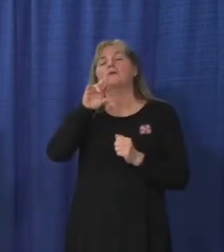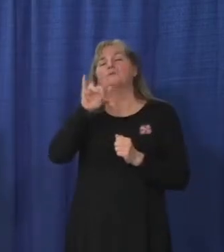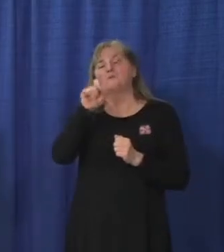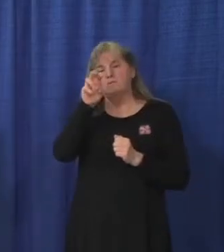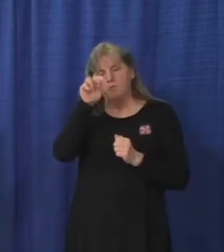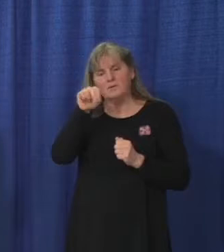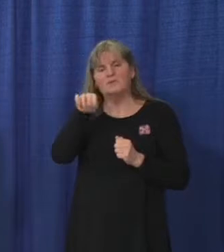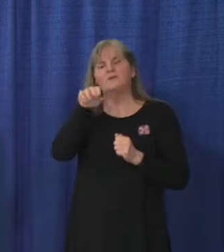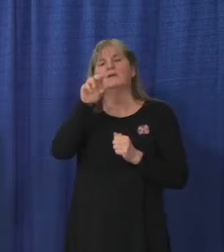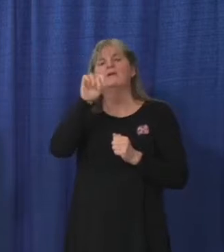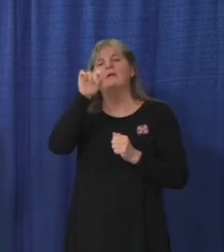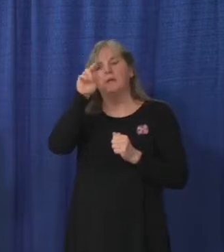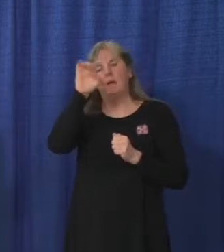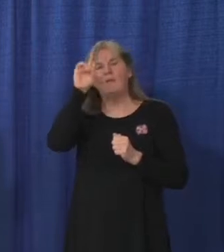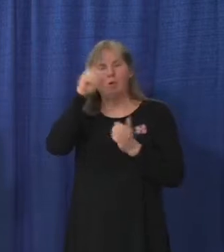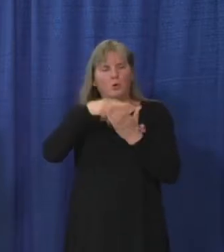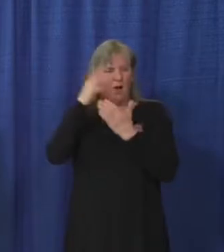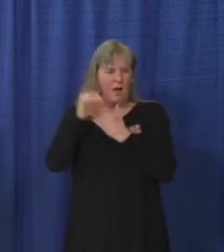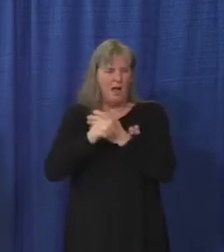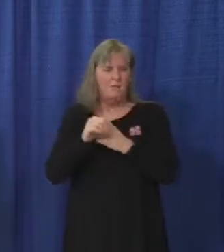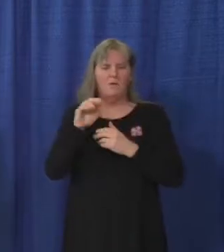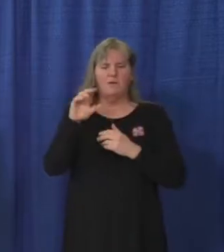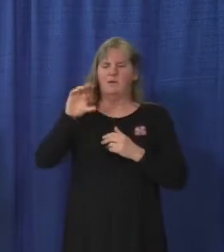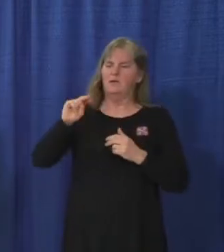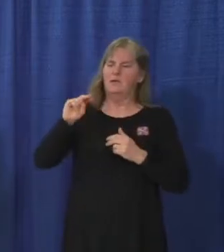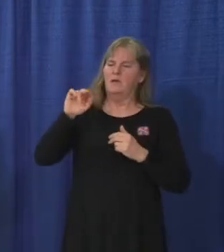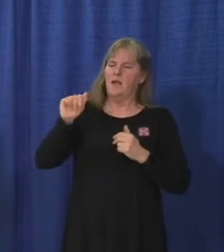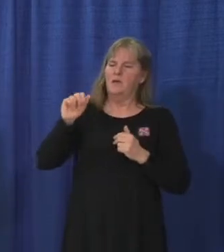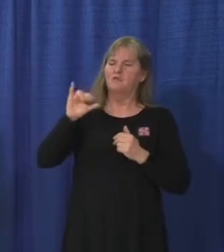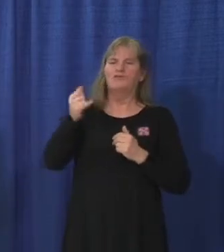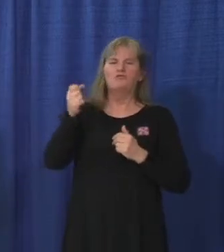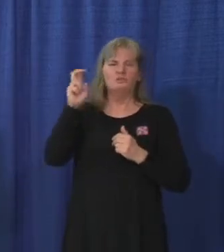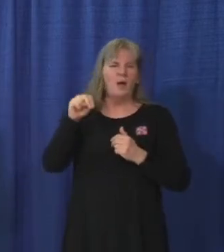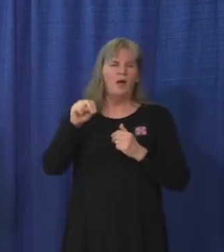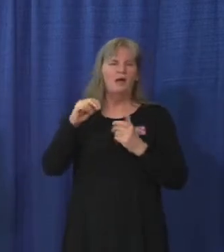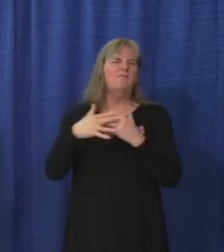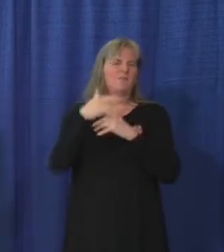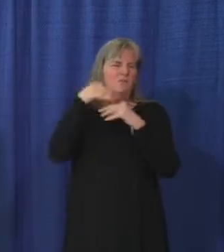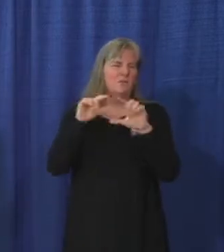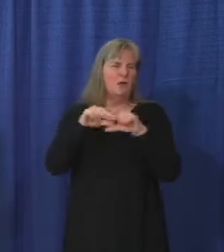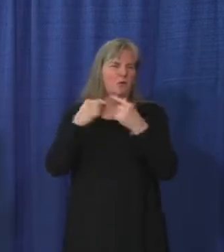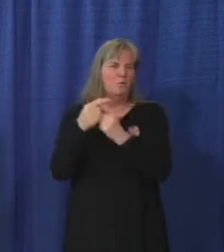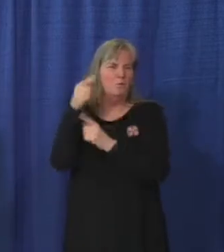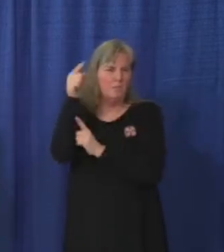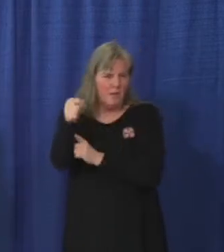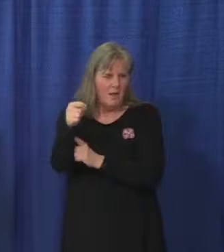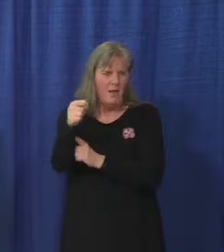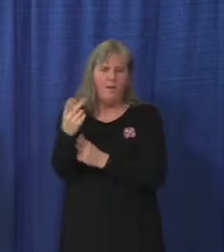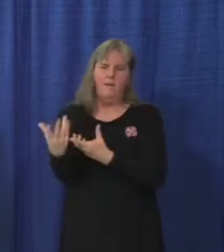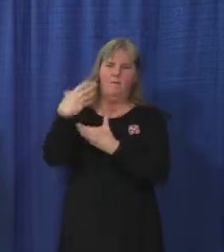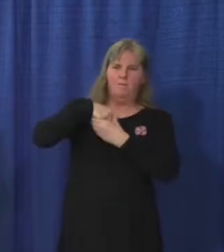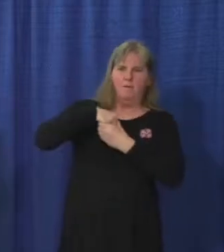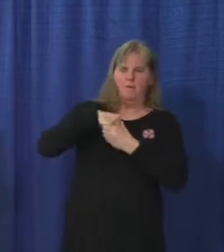The project agreement provides funding for planning, design,